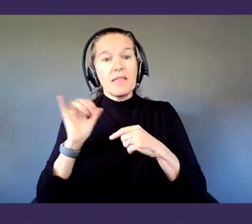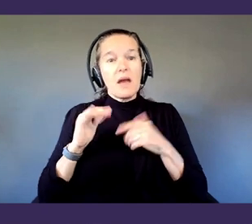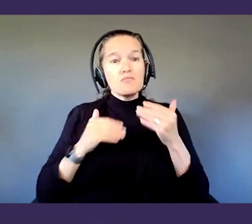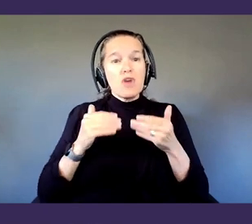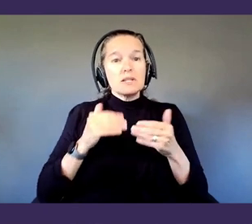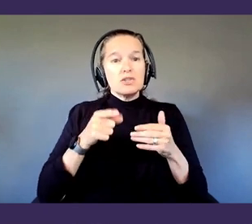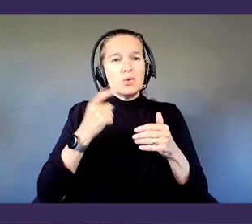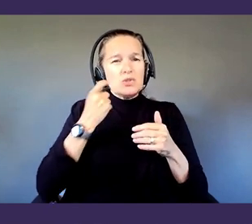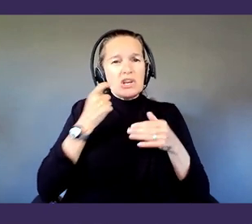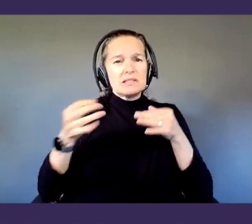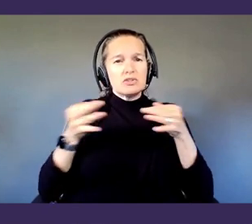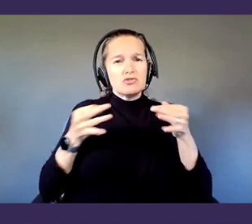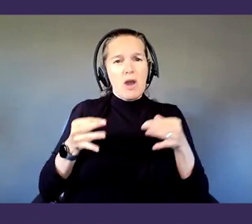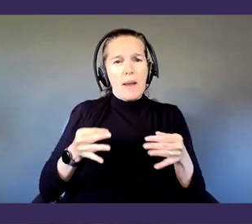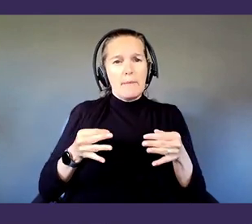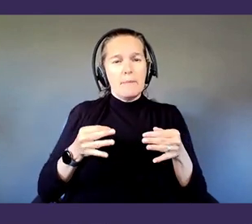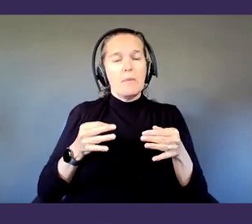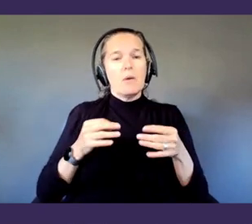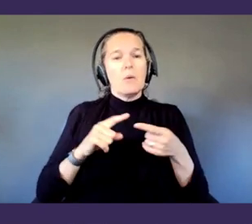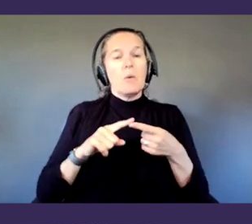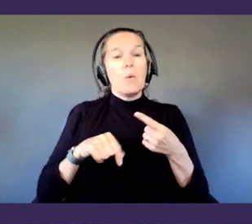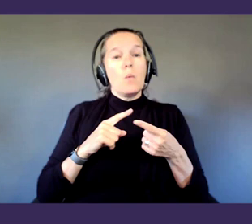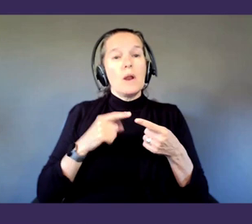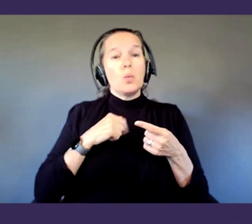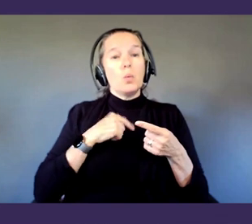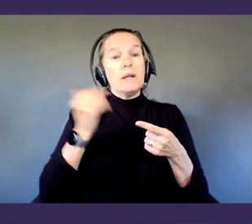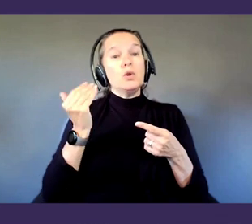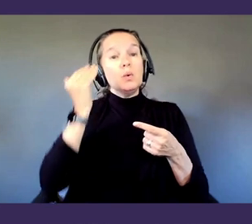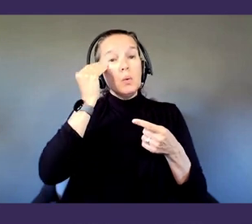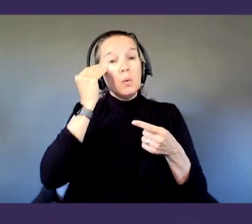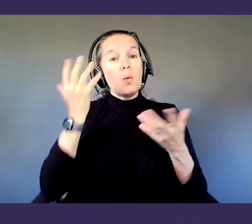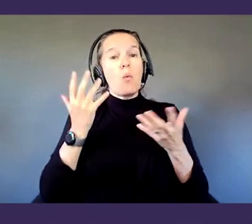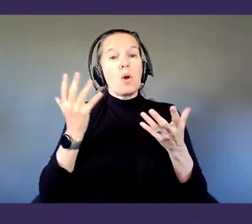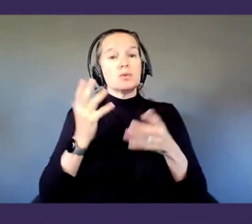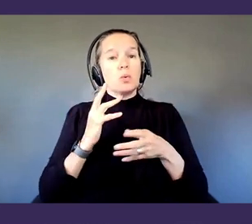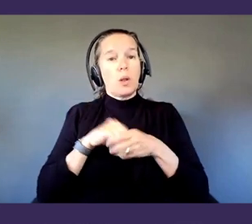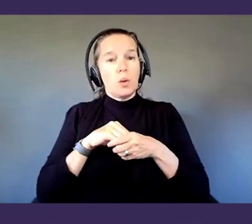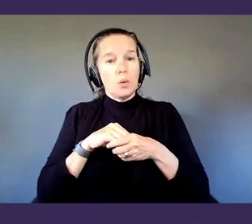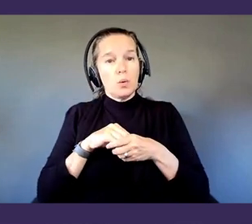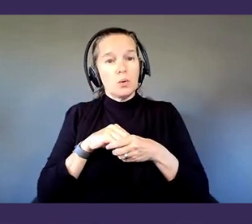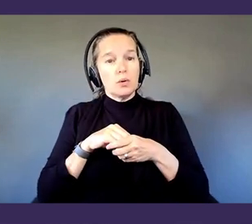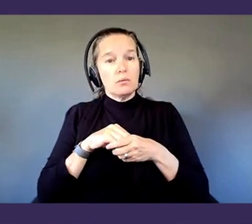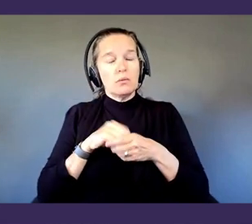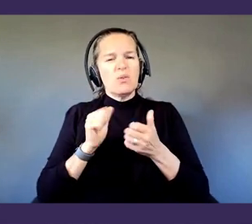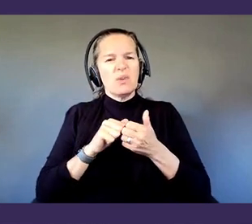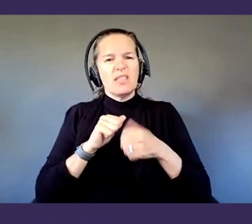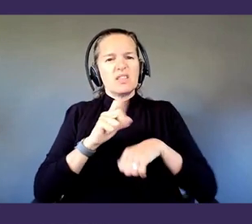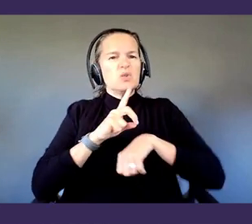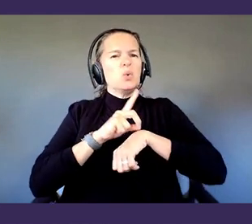once we knew what we needed to include on all of the duties that supporters will have,